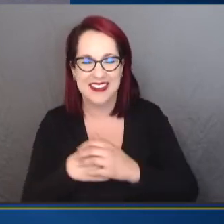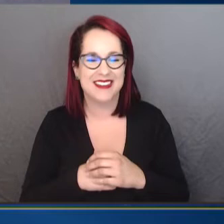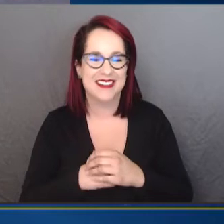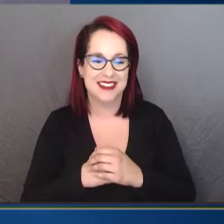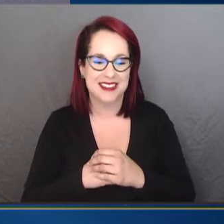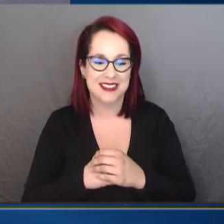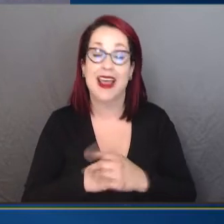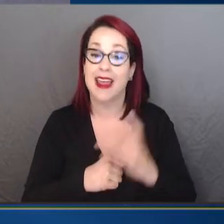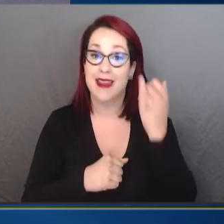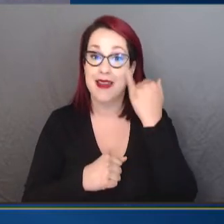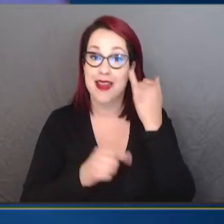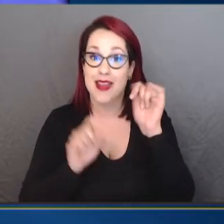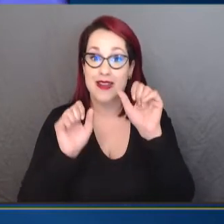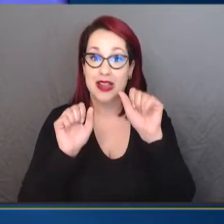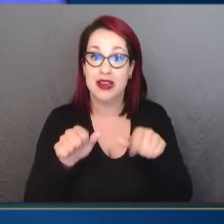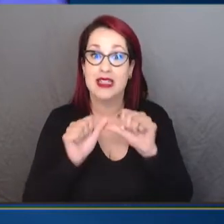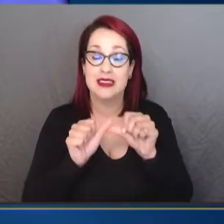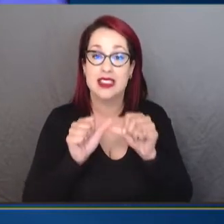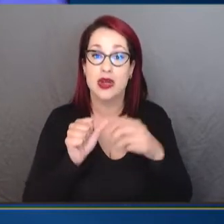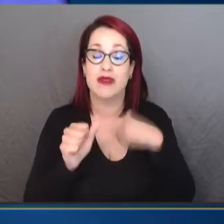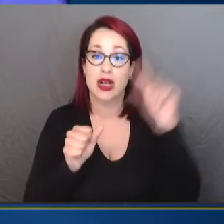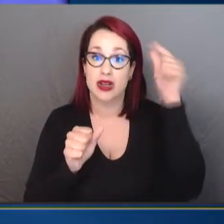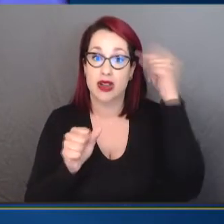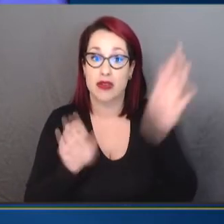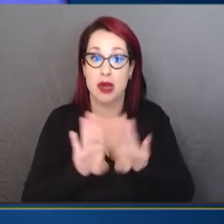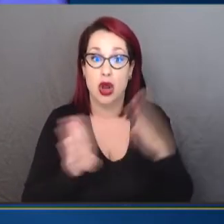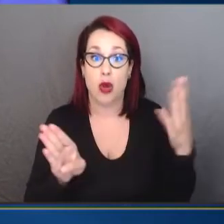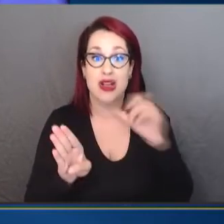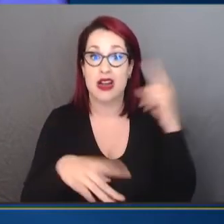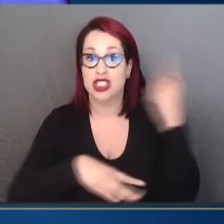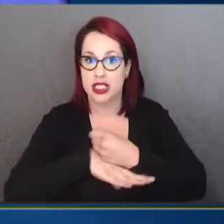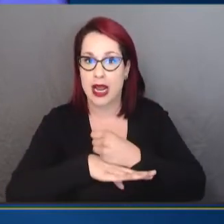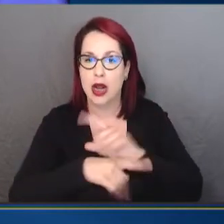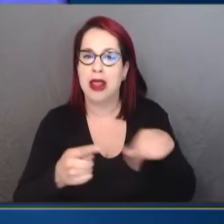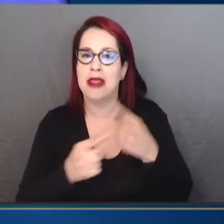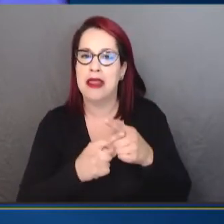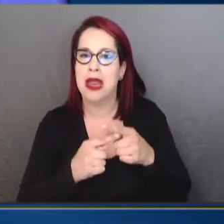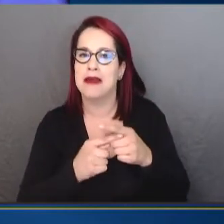if we could keep the government open, we'll follow through with them as well, so -- . Just